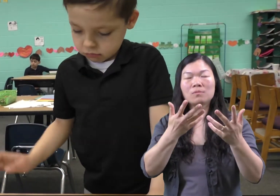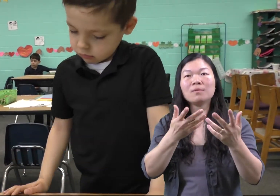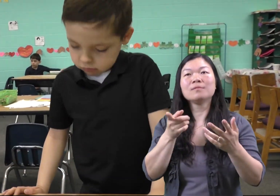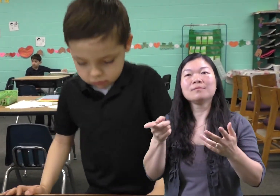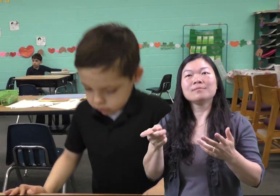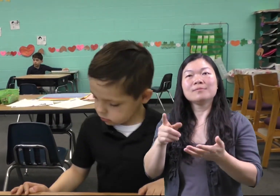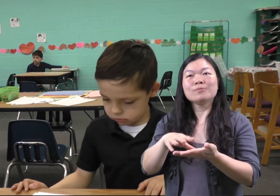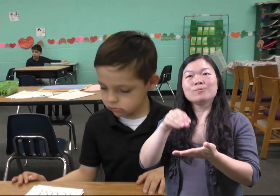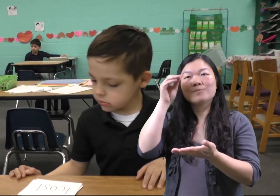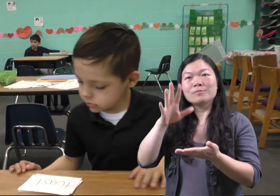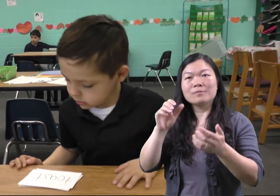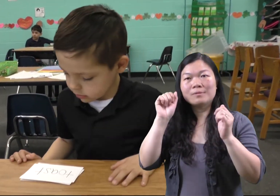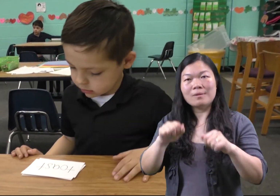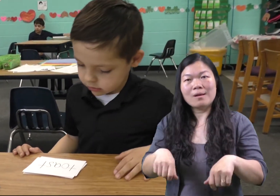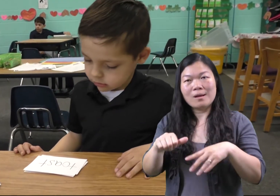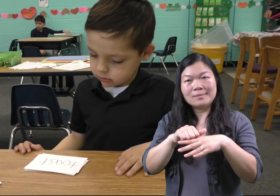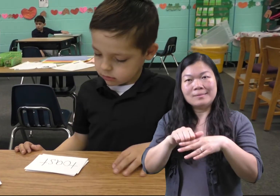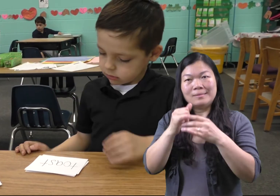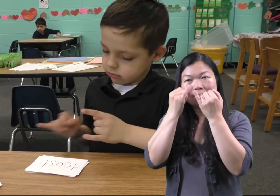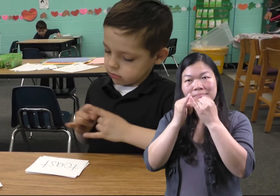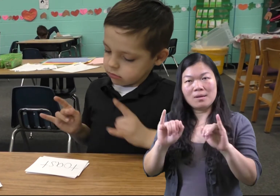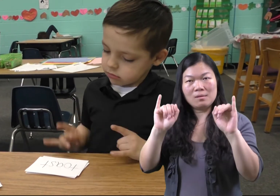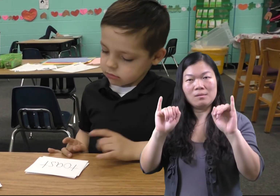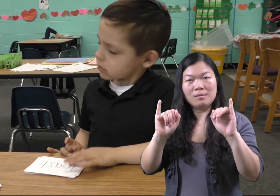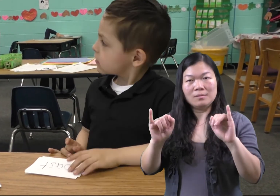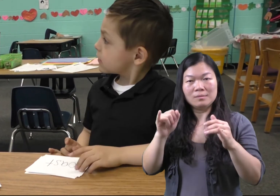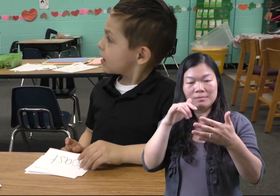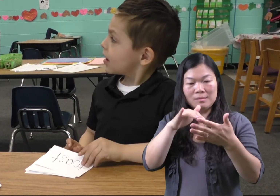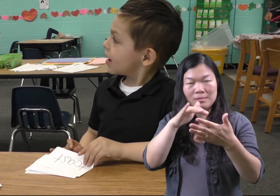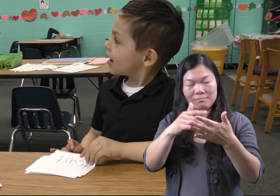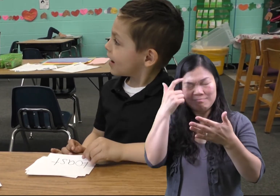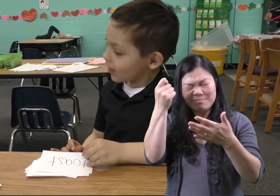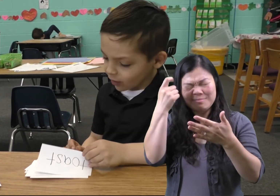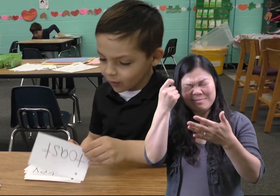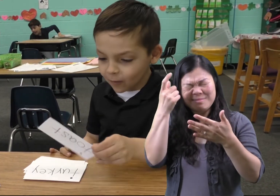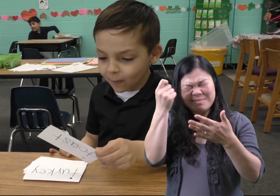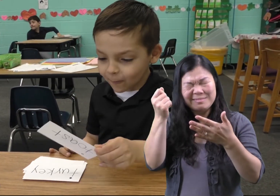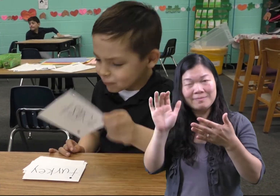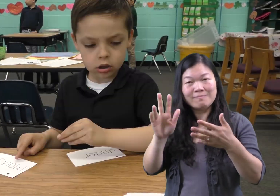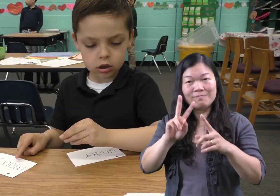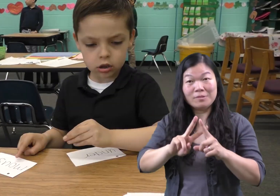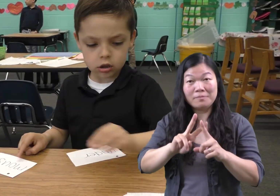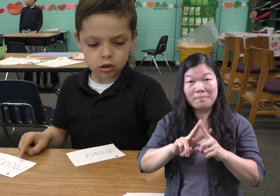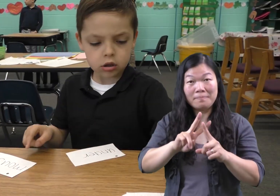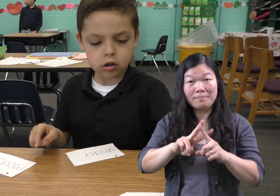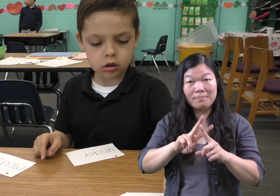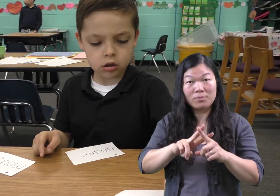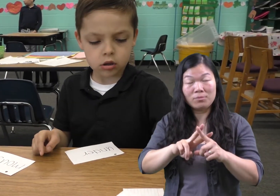The goal is for the student to be able to practice independently and memorize these words,